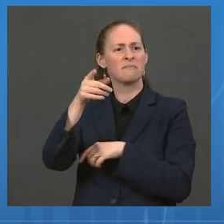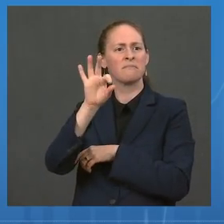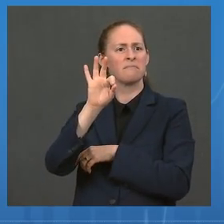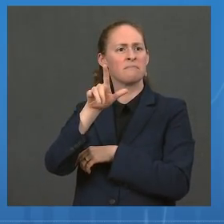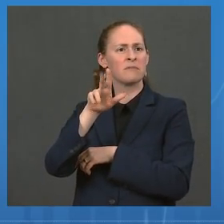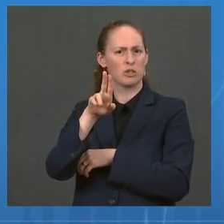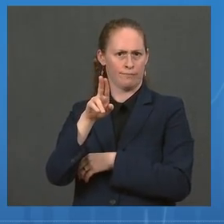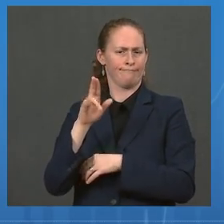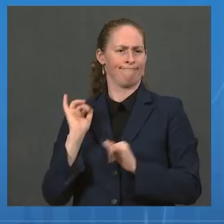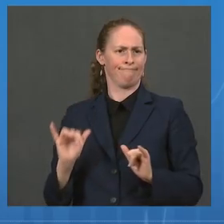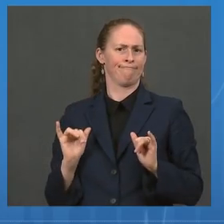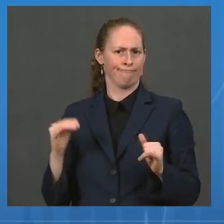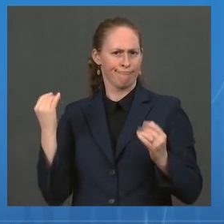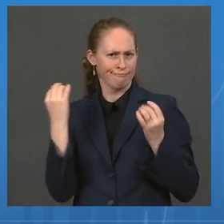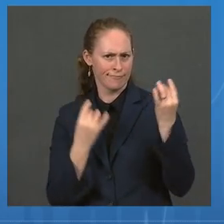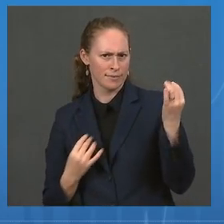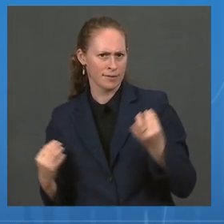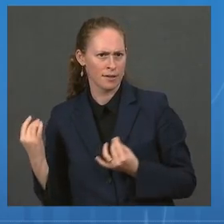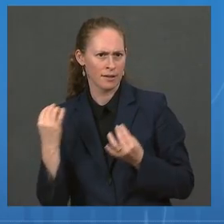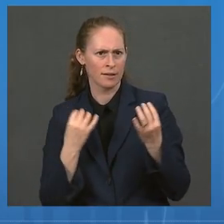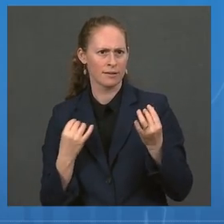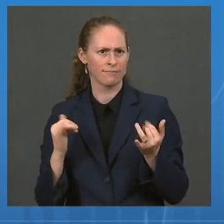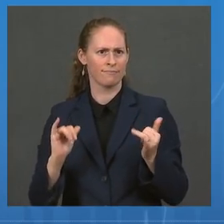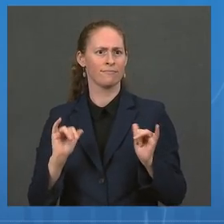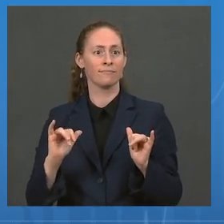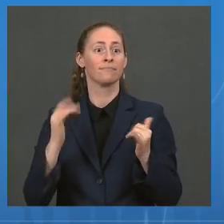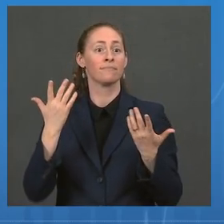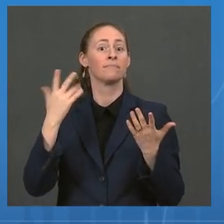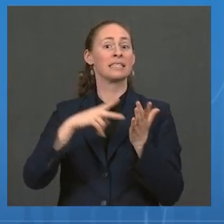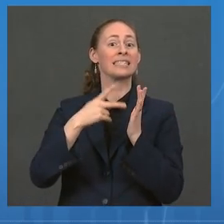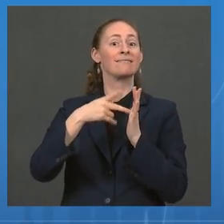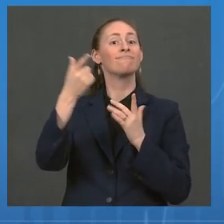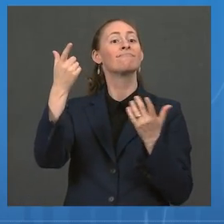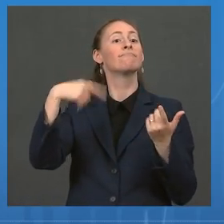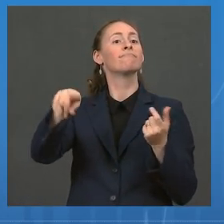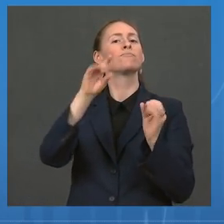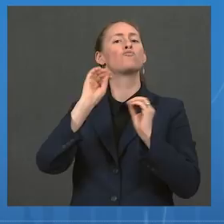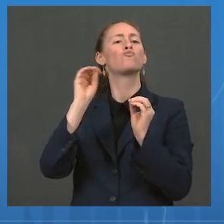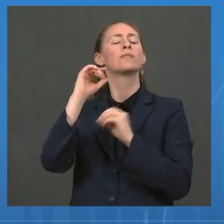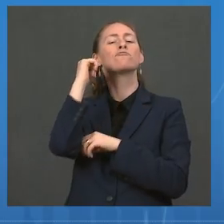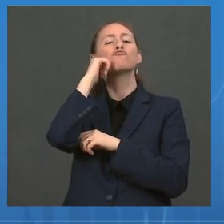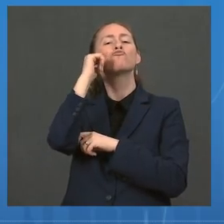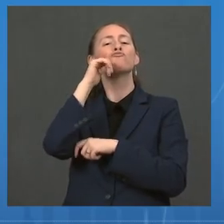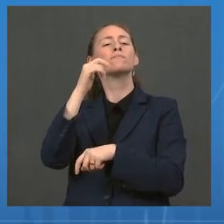to the seasonal flu could place us at risk for a potentially severe flu season this year.